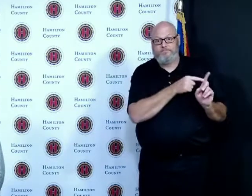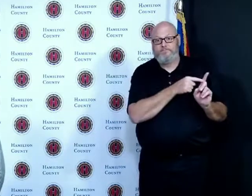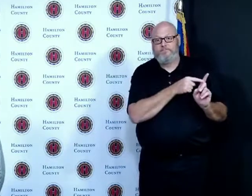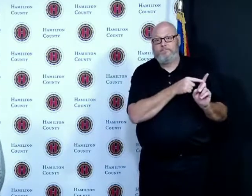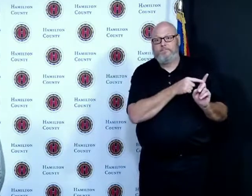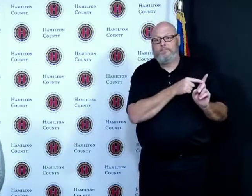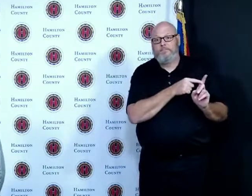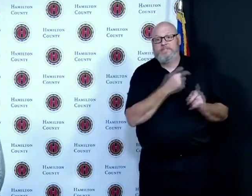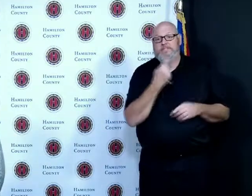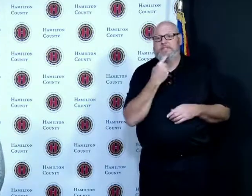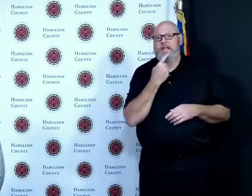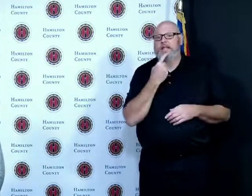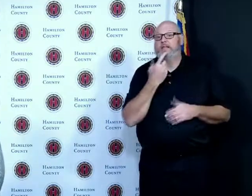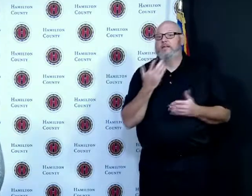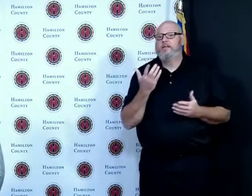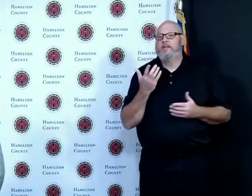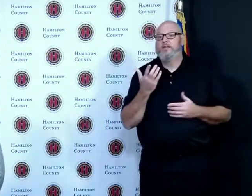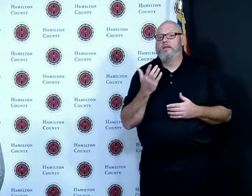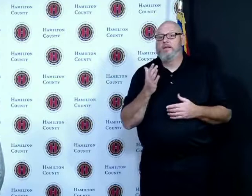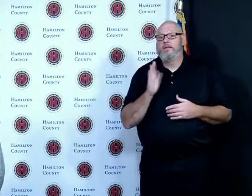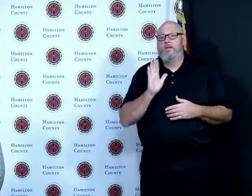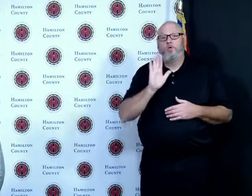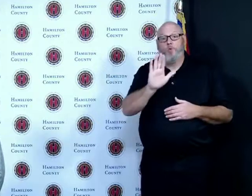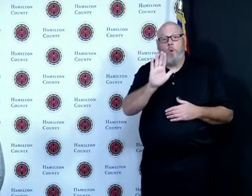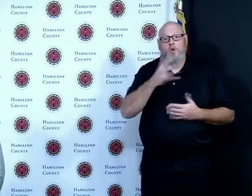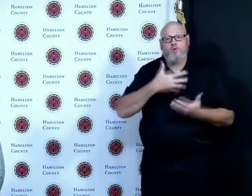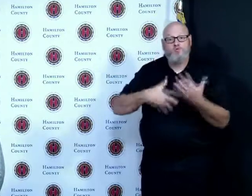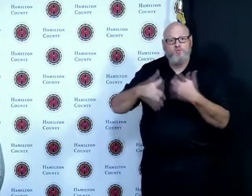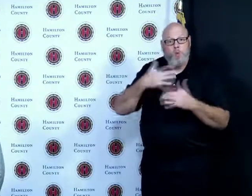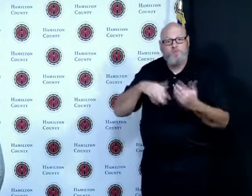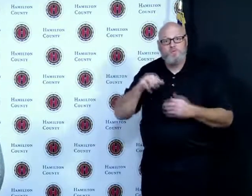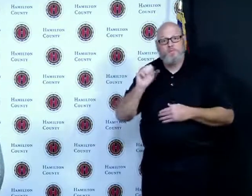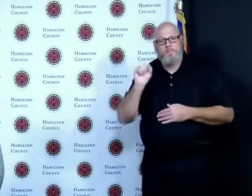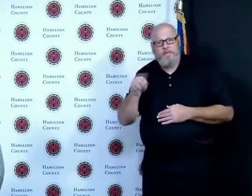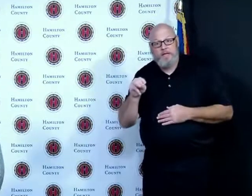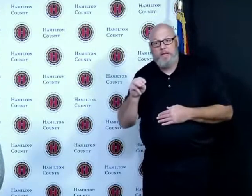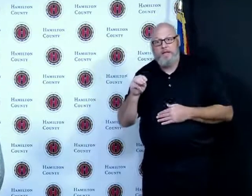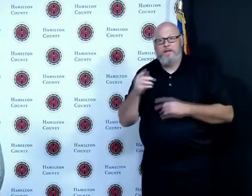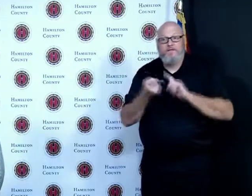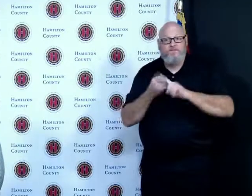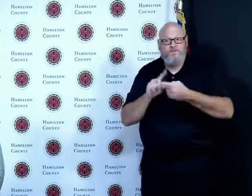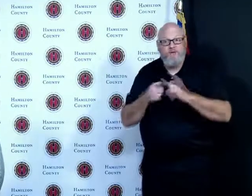social media friends and and and sometimes that information creates more confusion than help